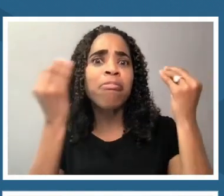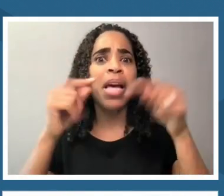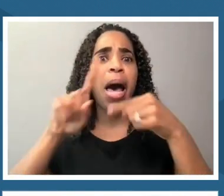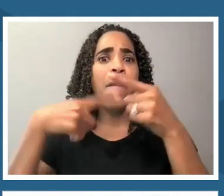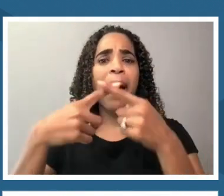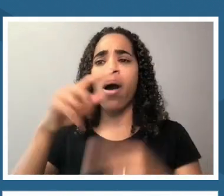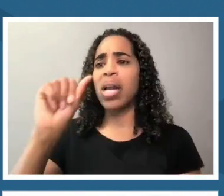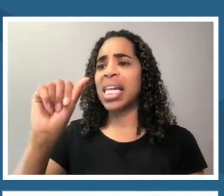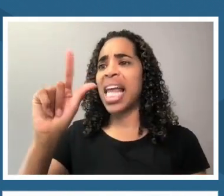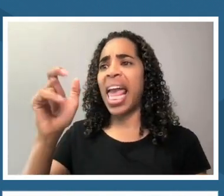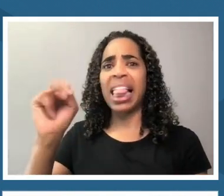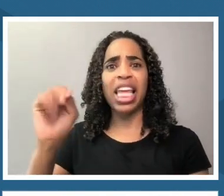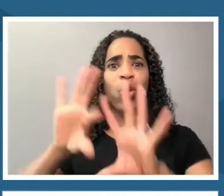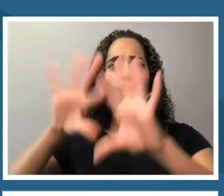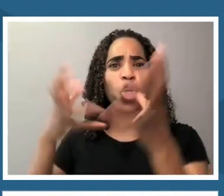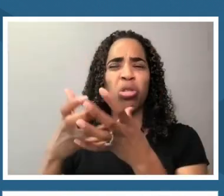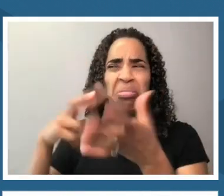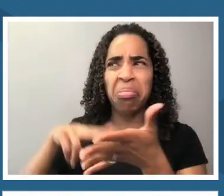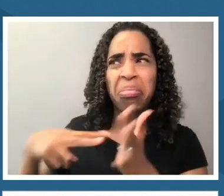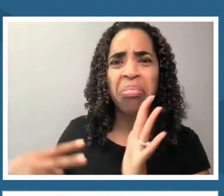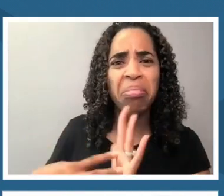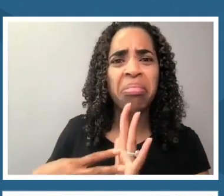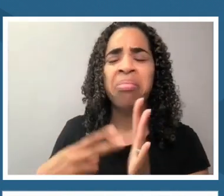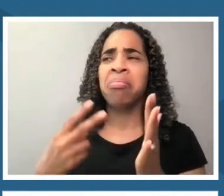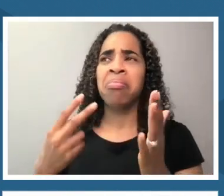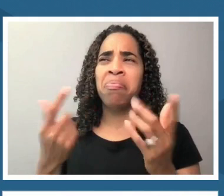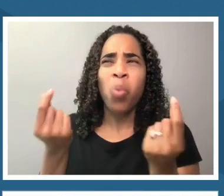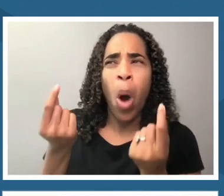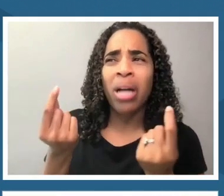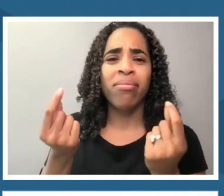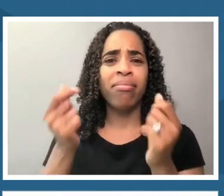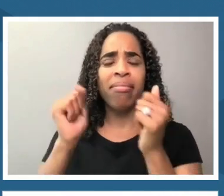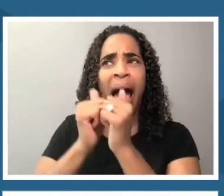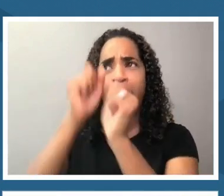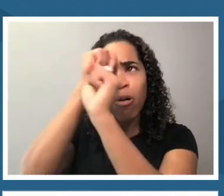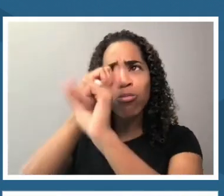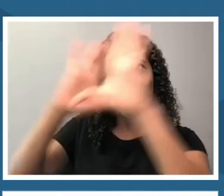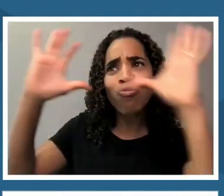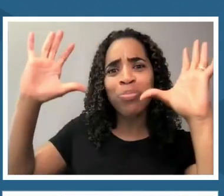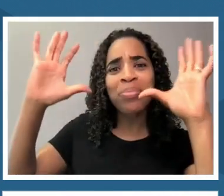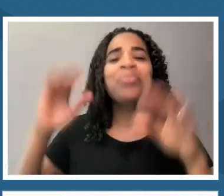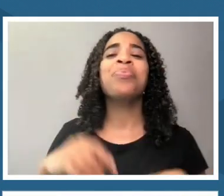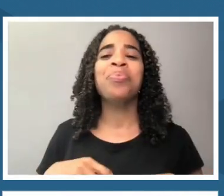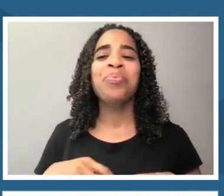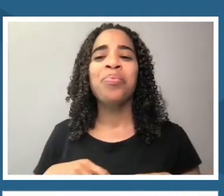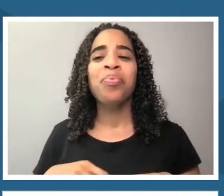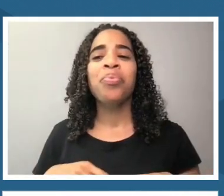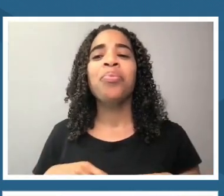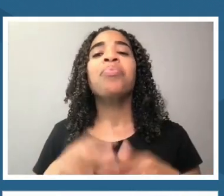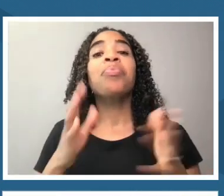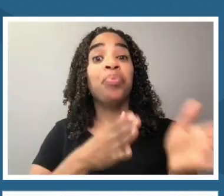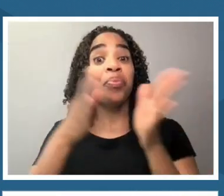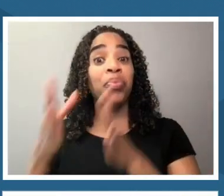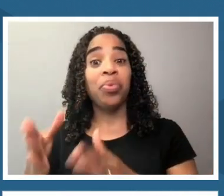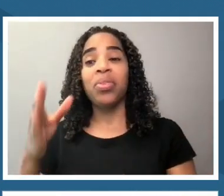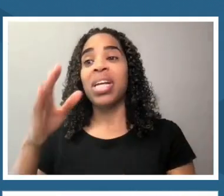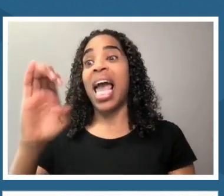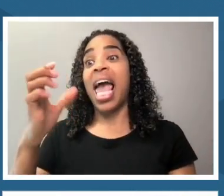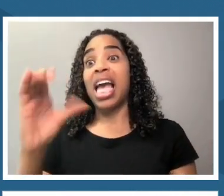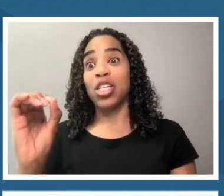think of um how do we imagine them then we're gonna hear a perspective of